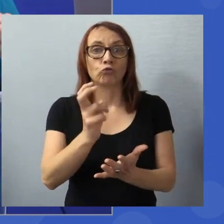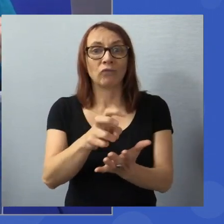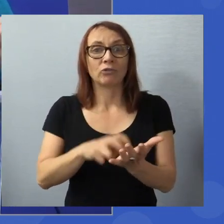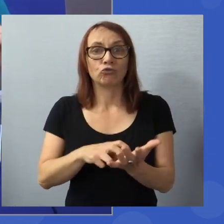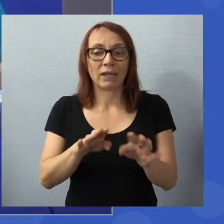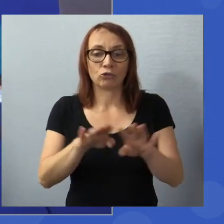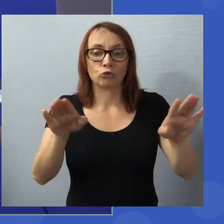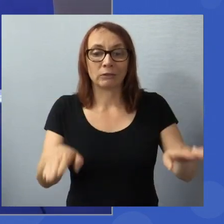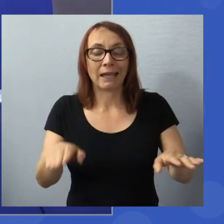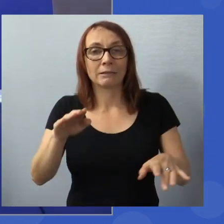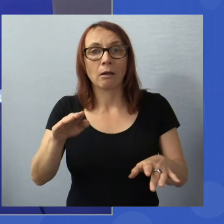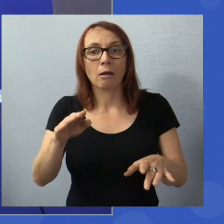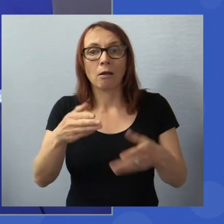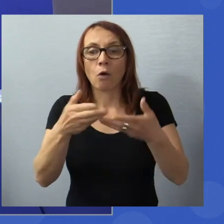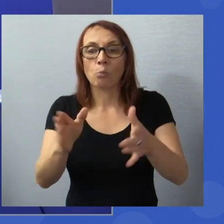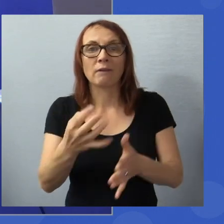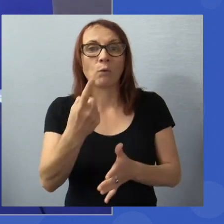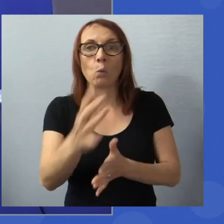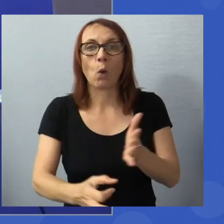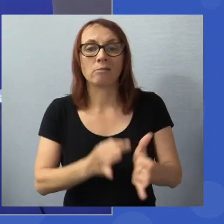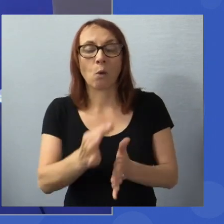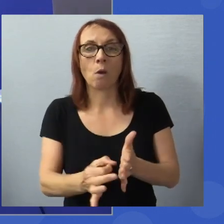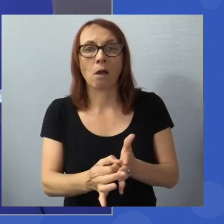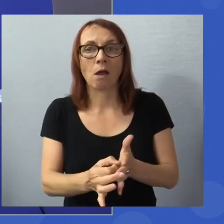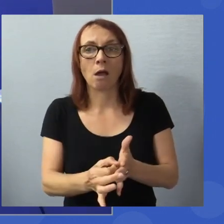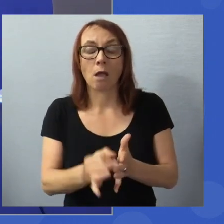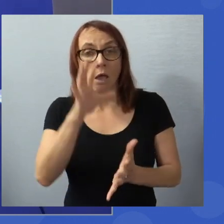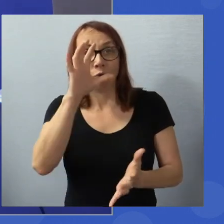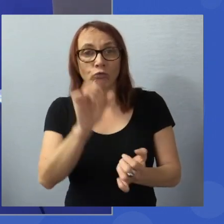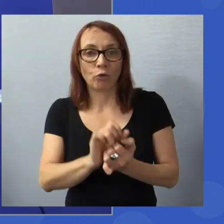hour just another I think this is third reminder about expenses please make sure